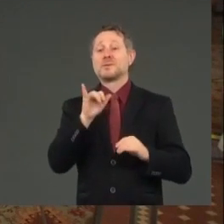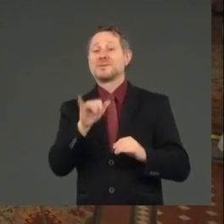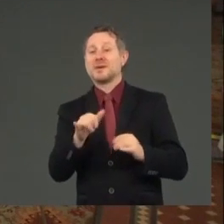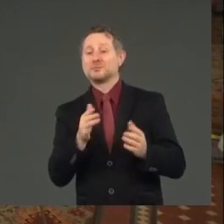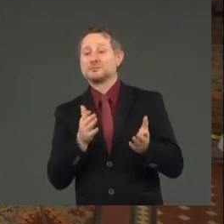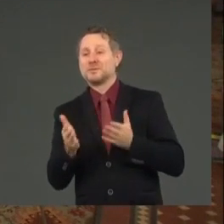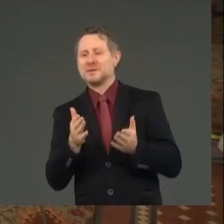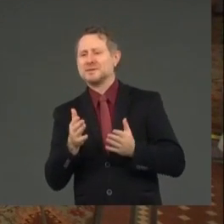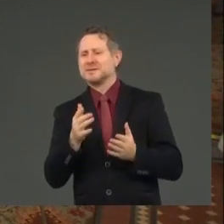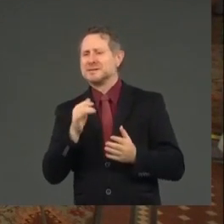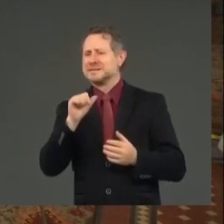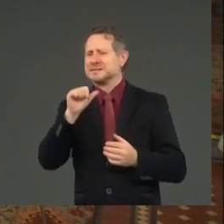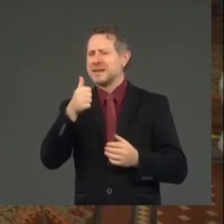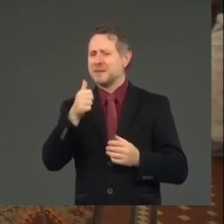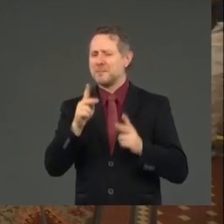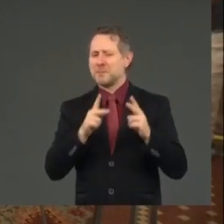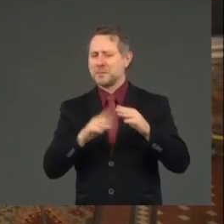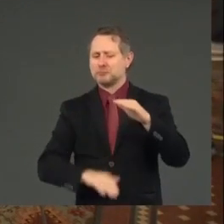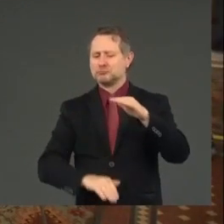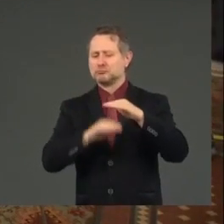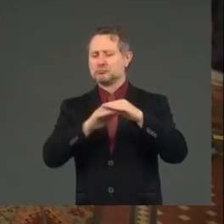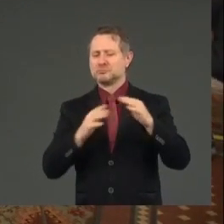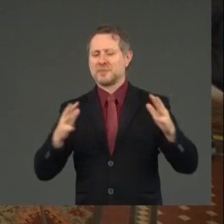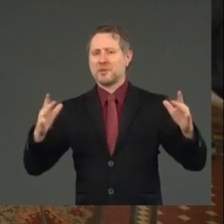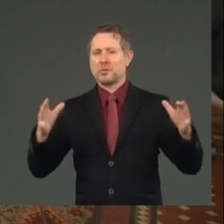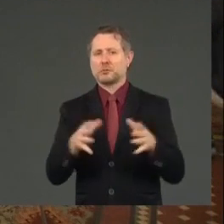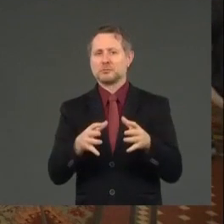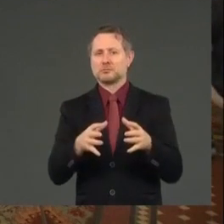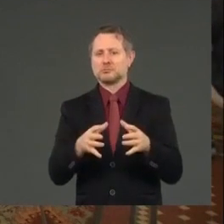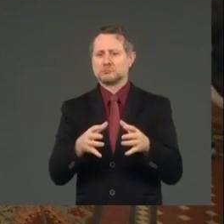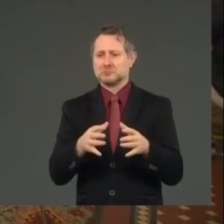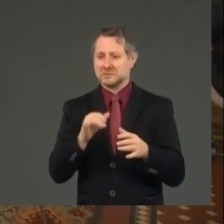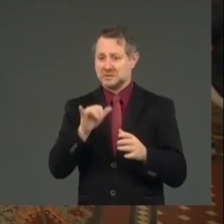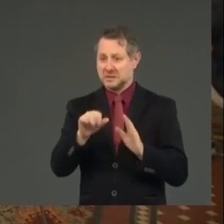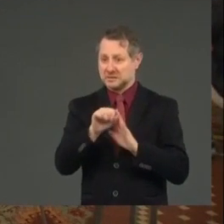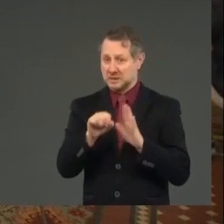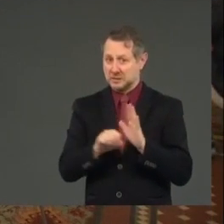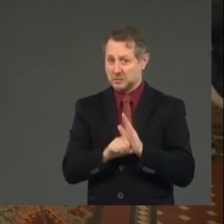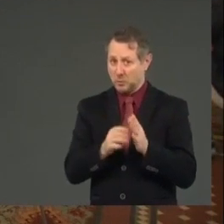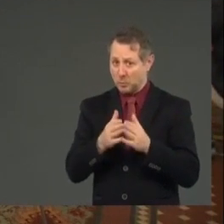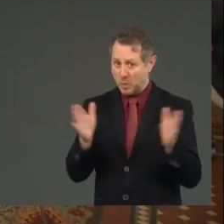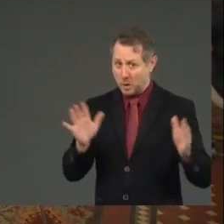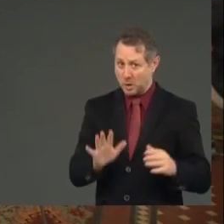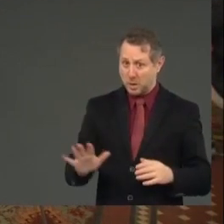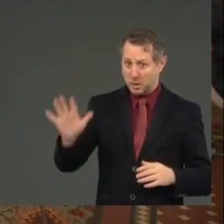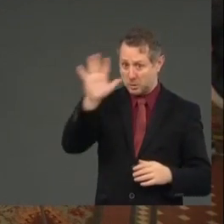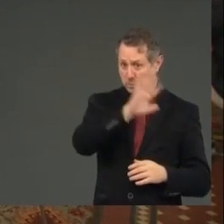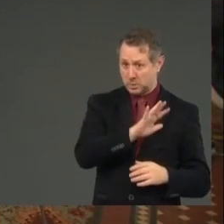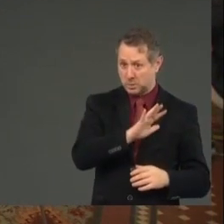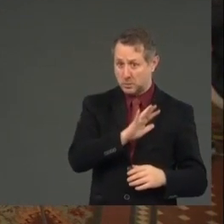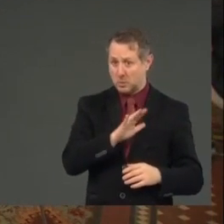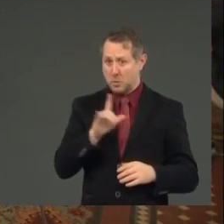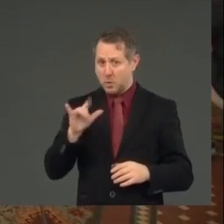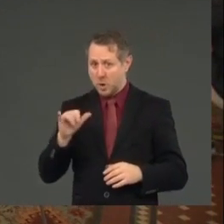COUNCIL REPORT BACK TO YOU THE